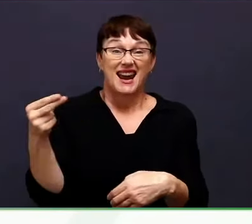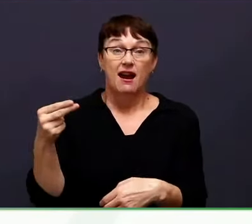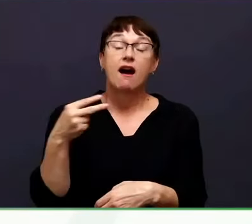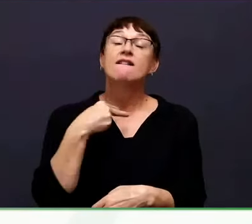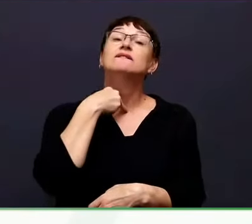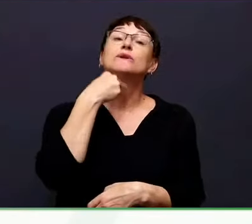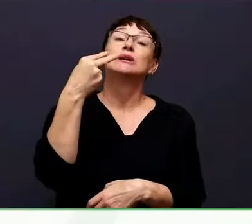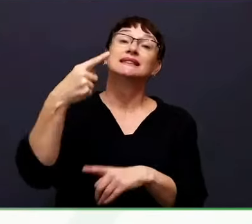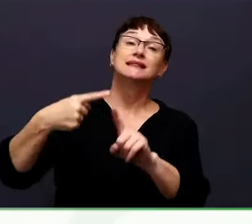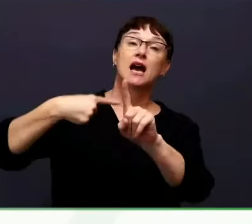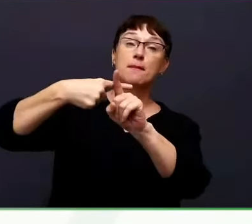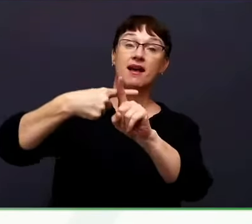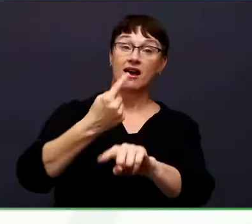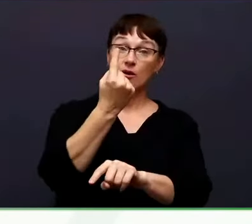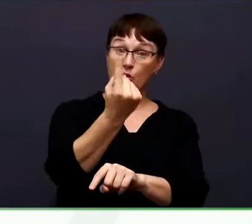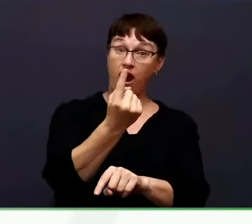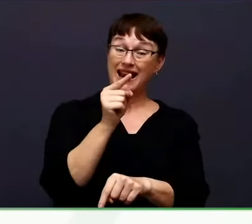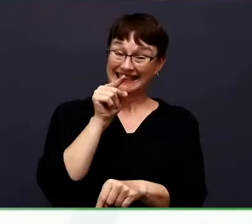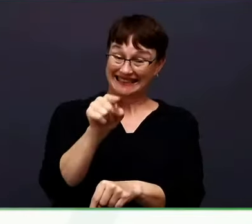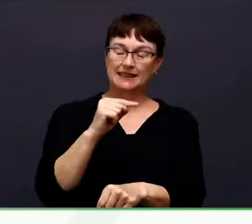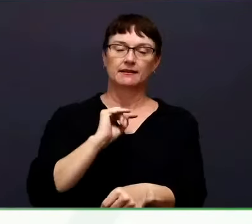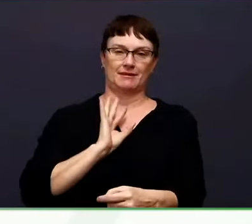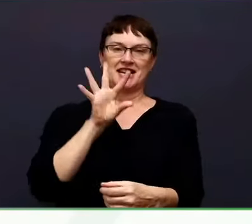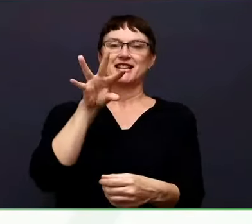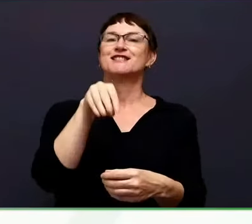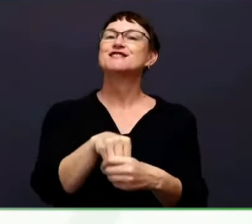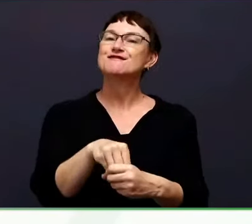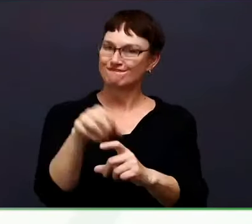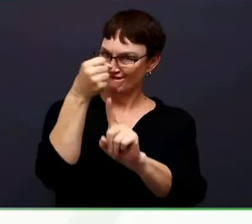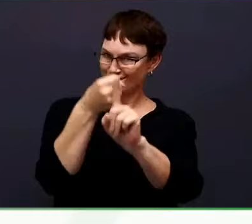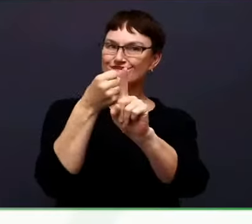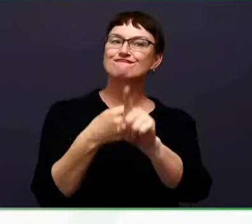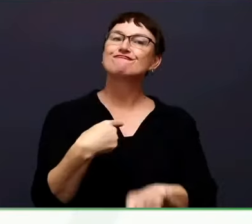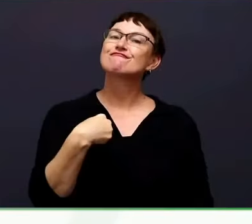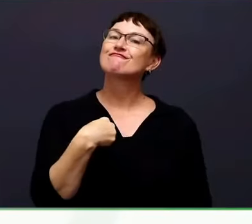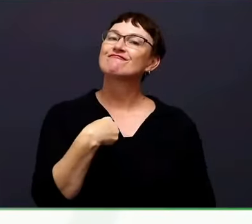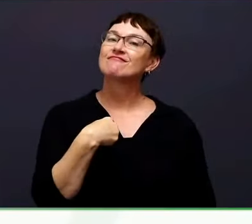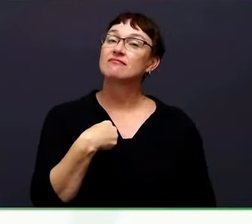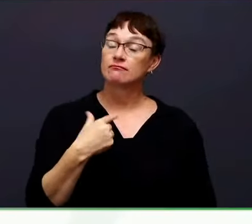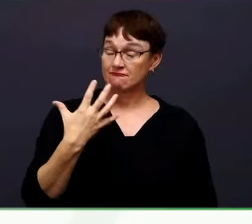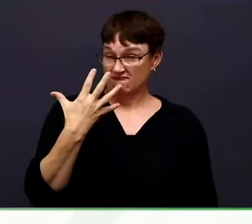We chose it because voices will be strong.